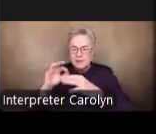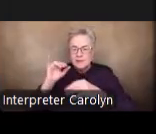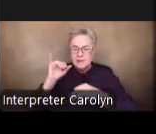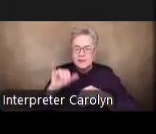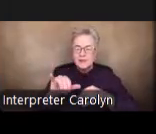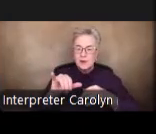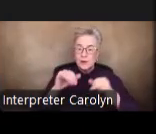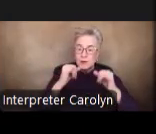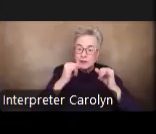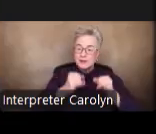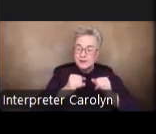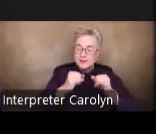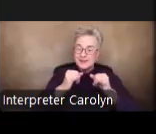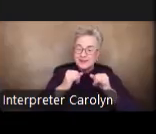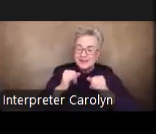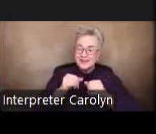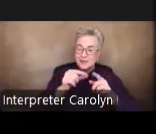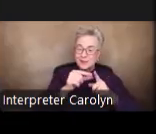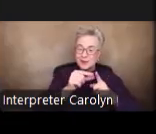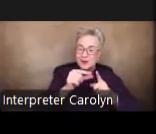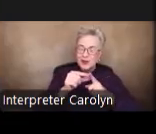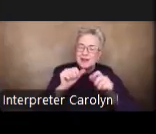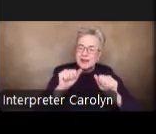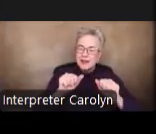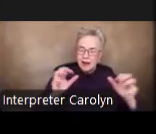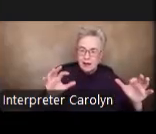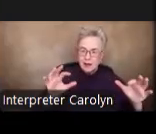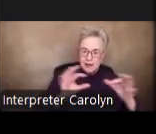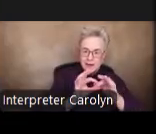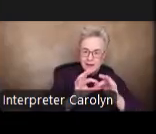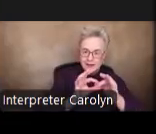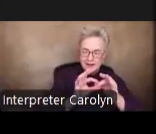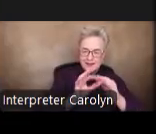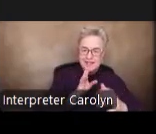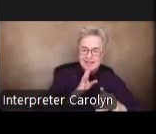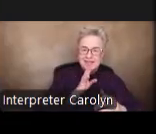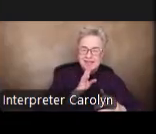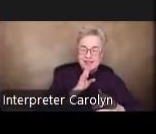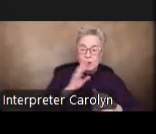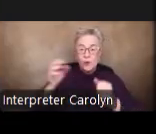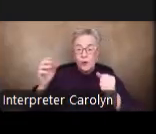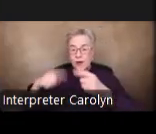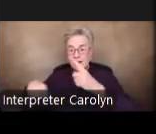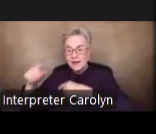words and signs can now connect to each other, and this is where communication really starts working.